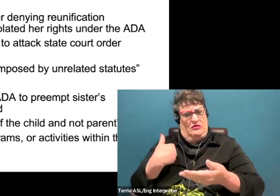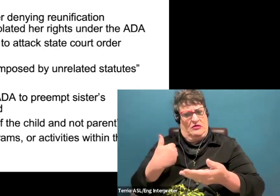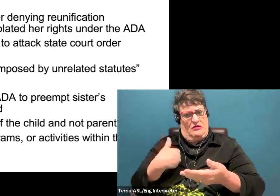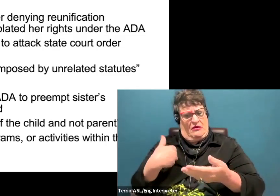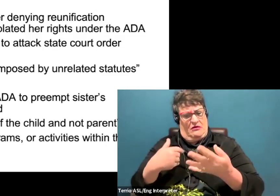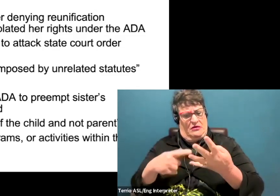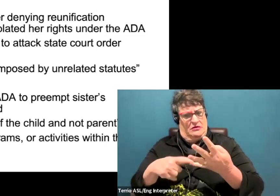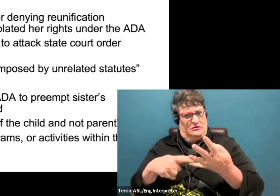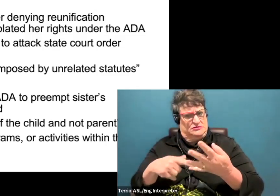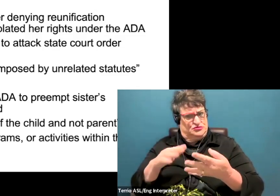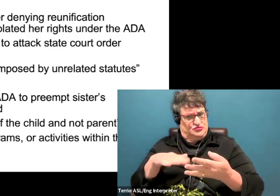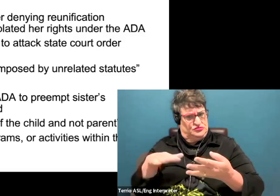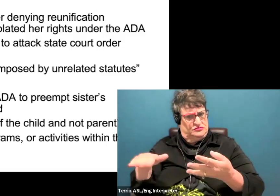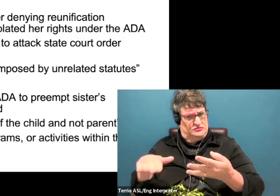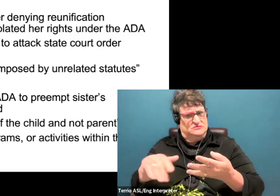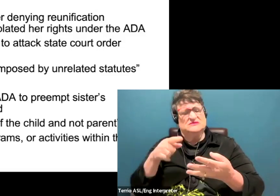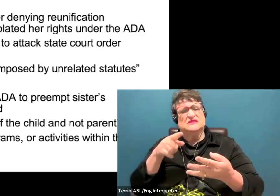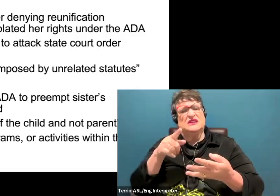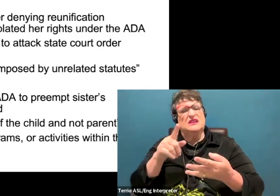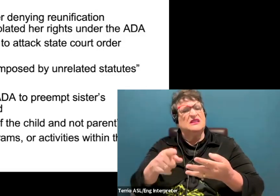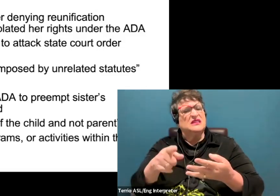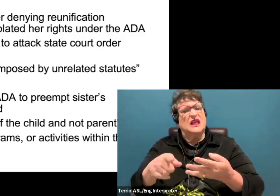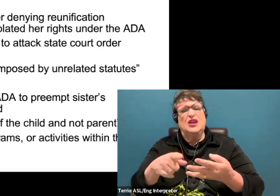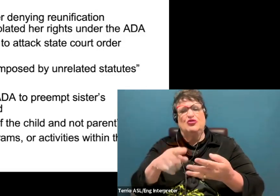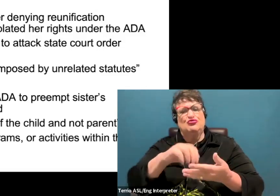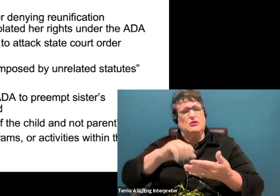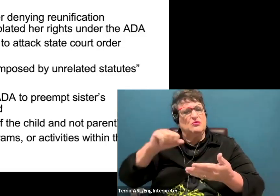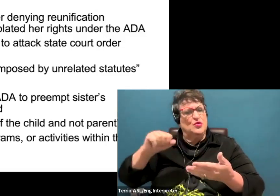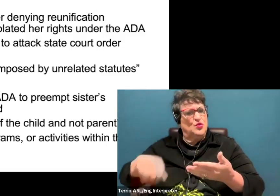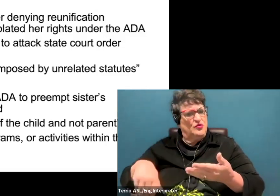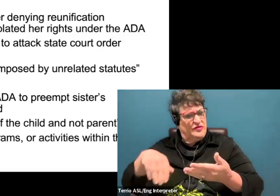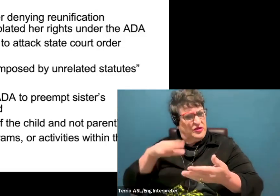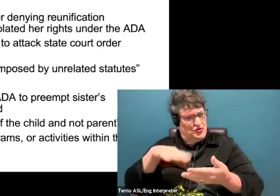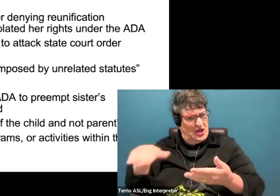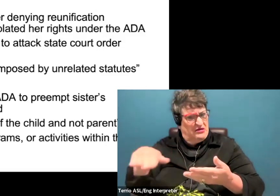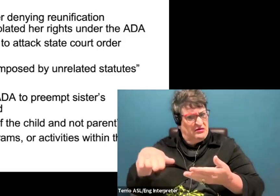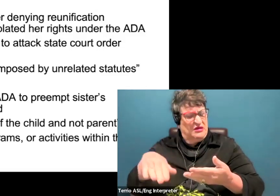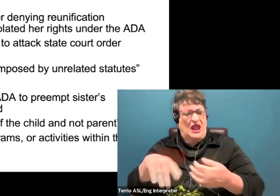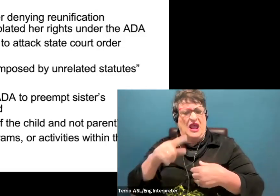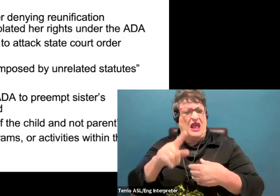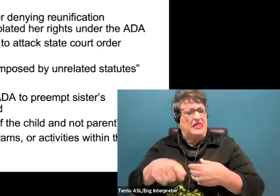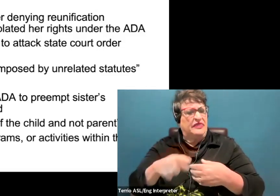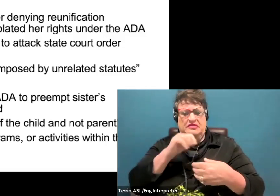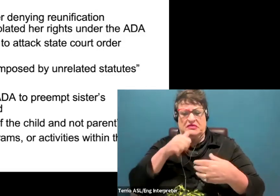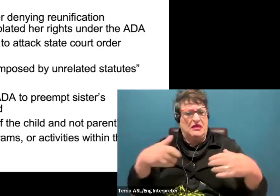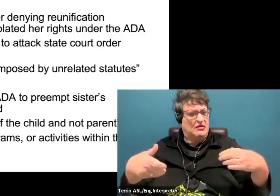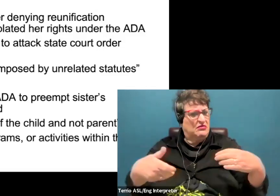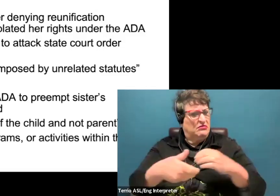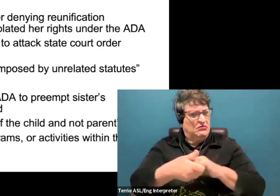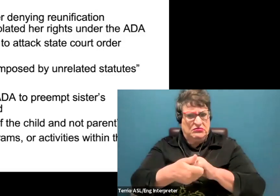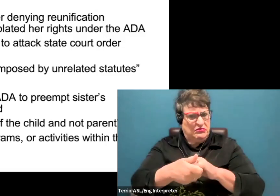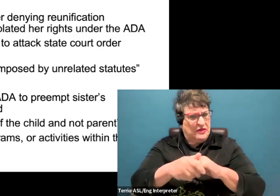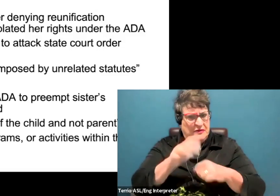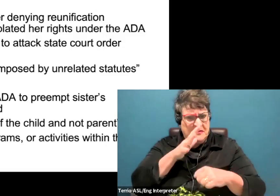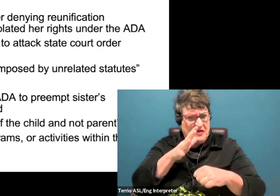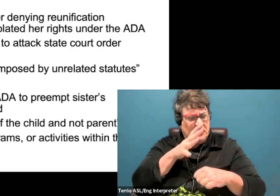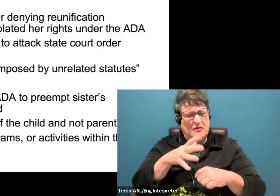bypass her for reunification services. Now, California, like many other states have statutes that say you can use